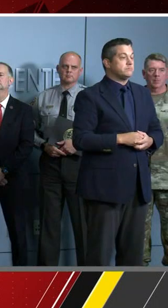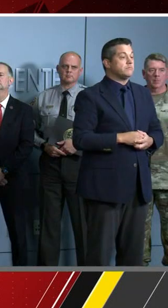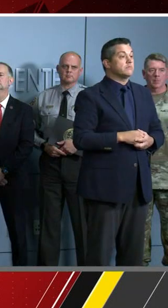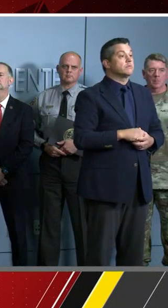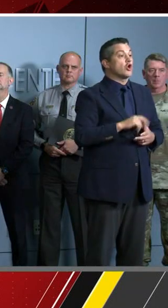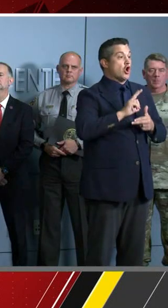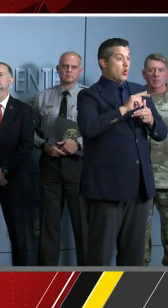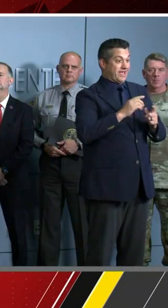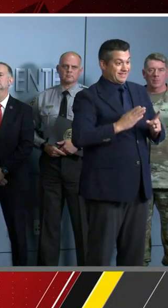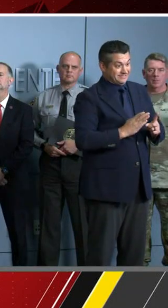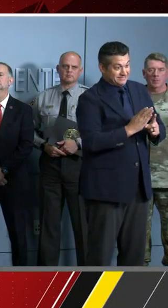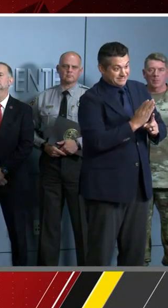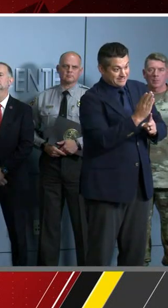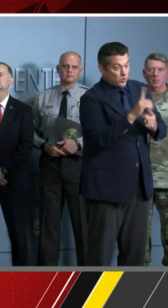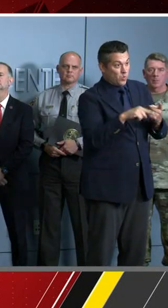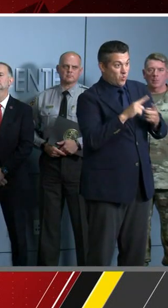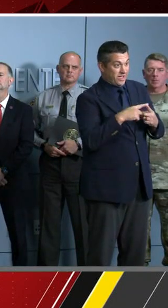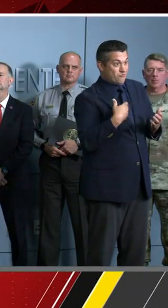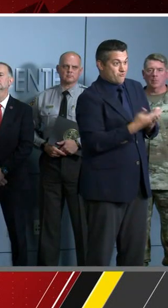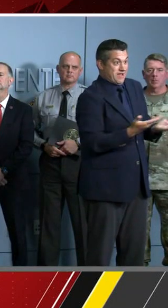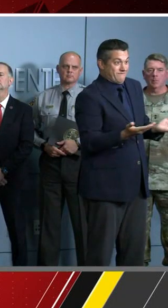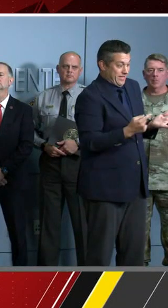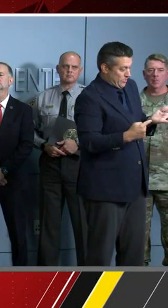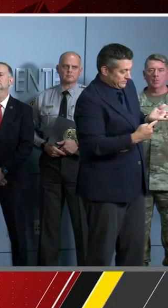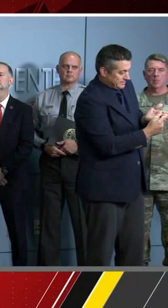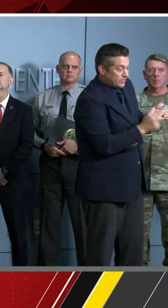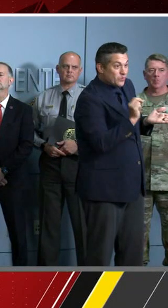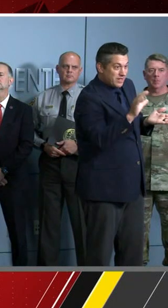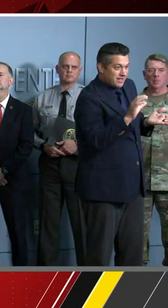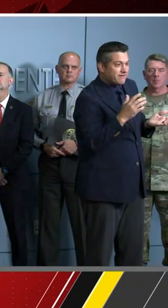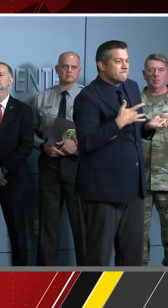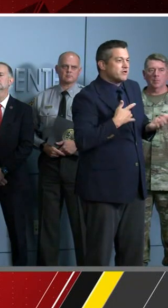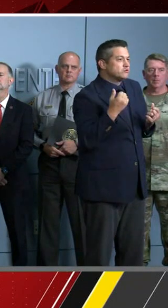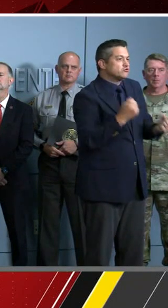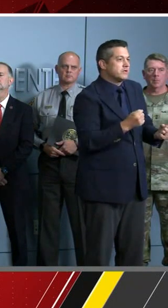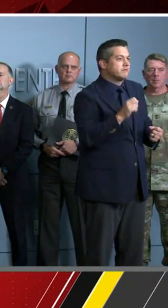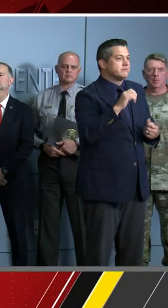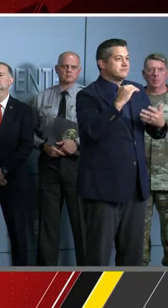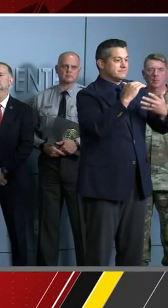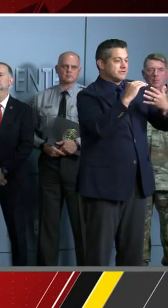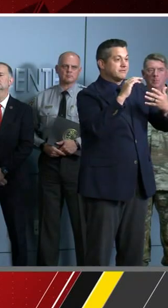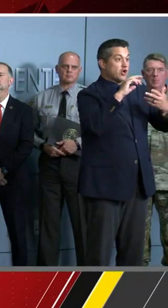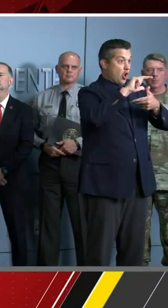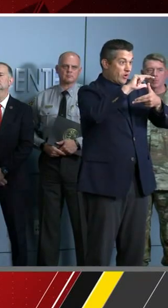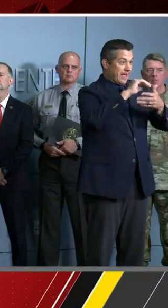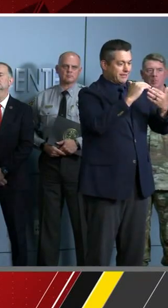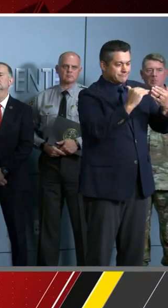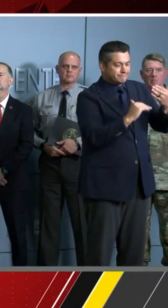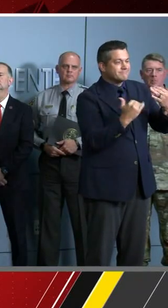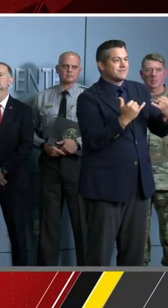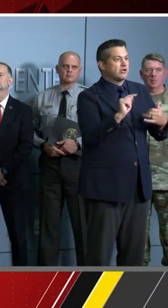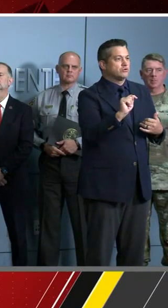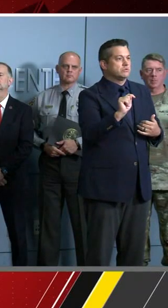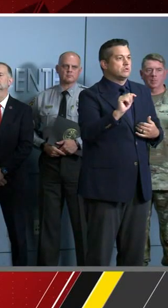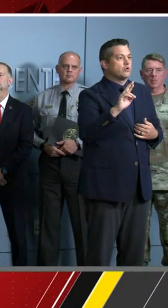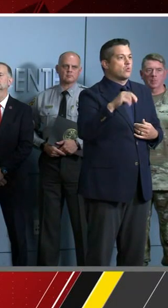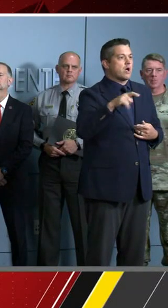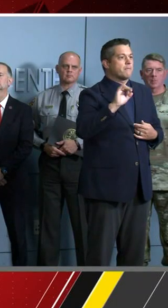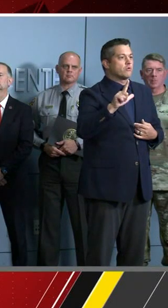north. Tropical storm warning warnings are now in effect for